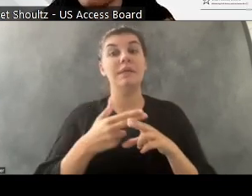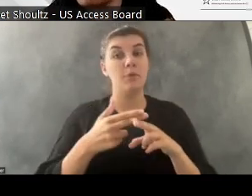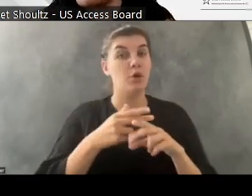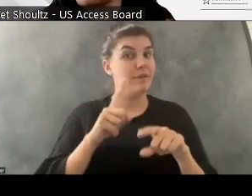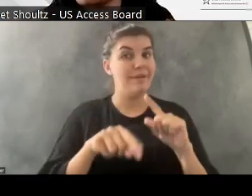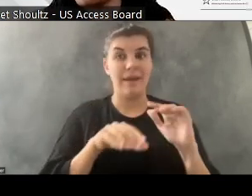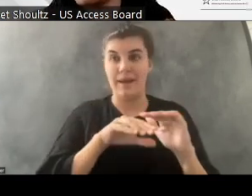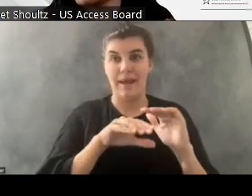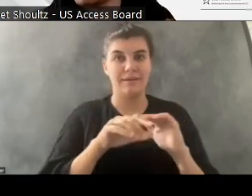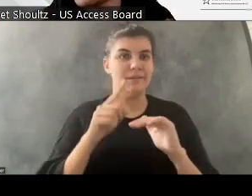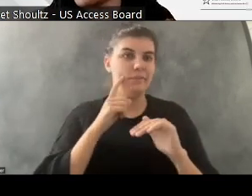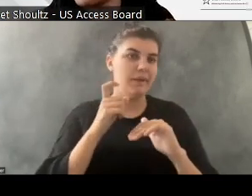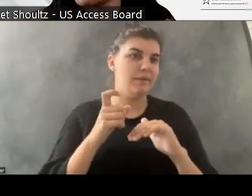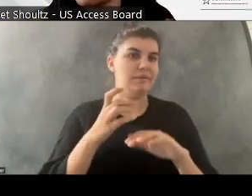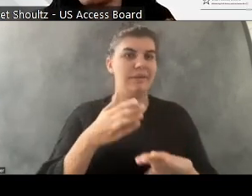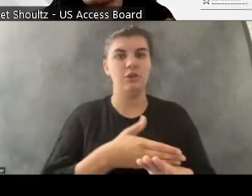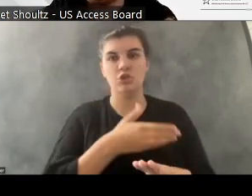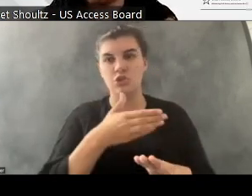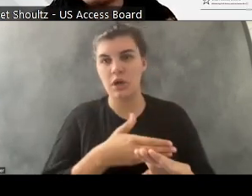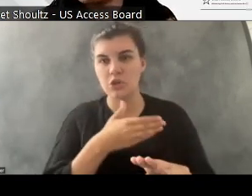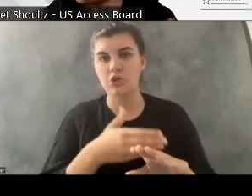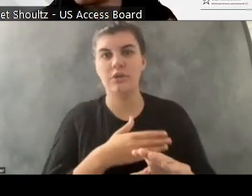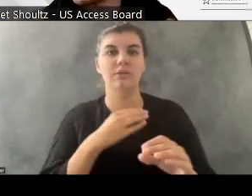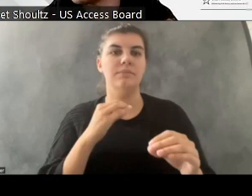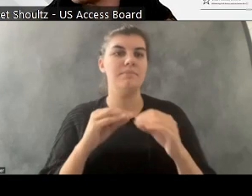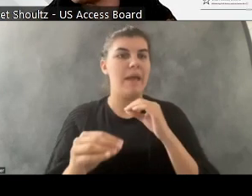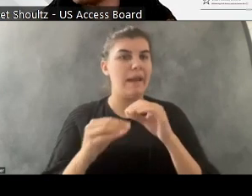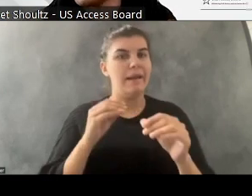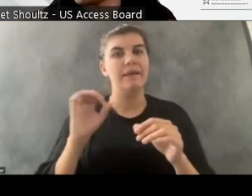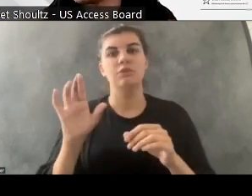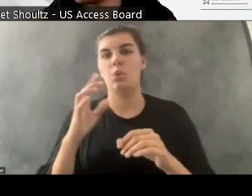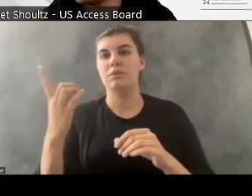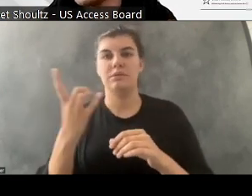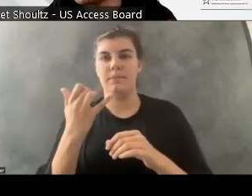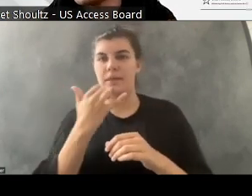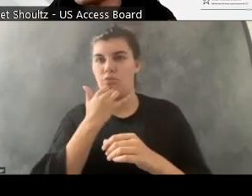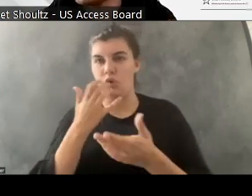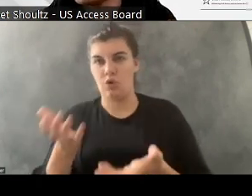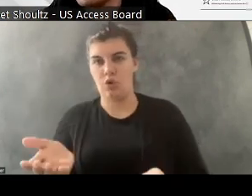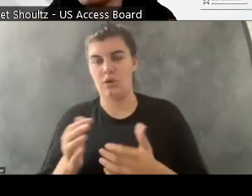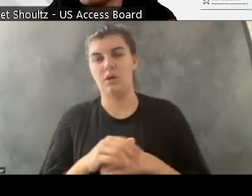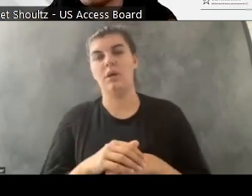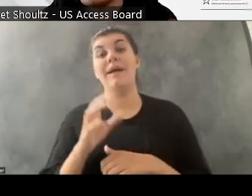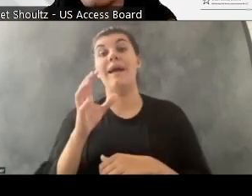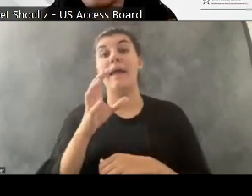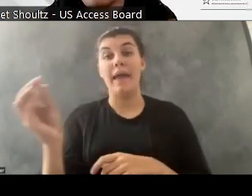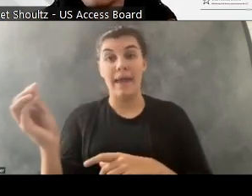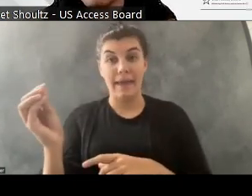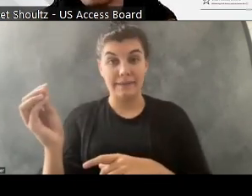accessible due to construction, maintenance operations, or other similar conditions, and